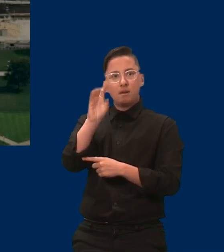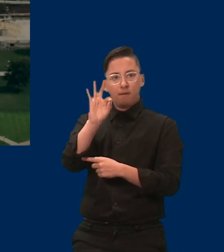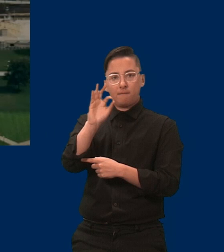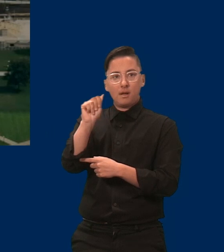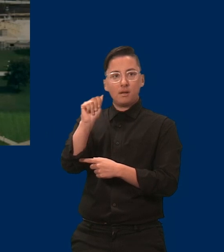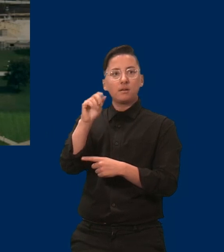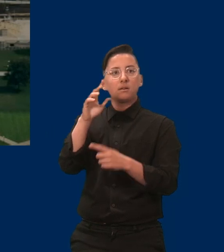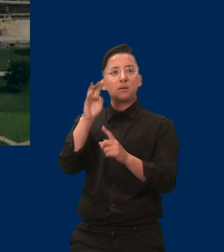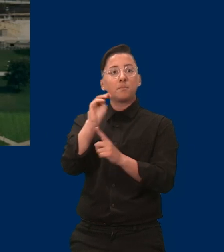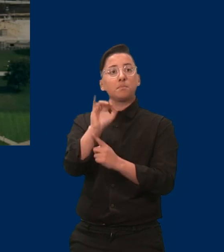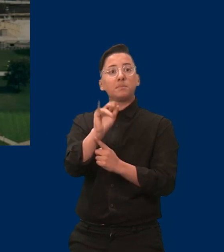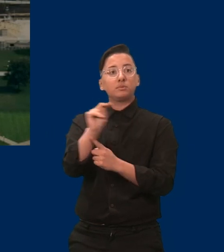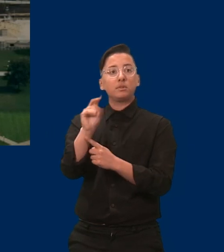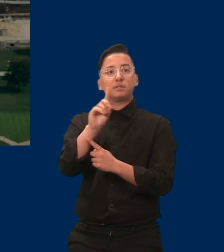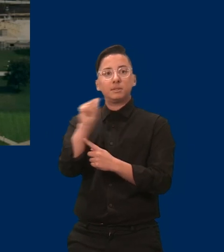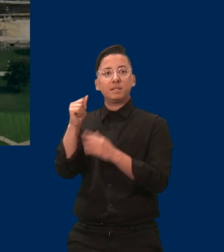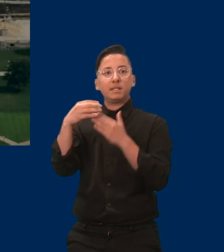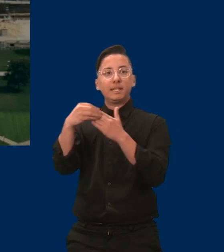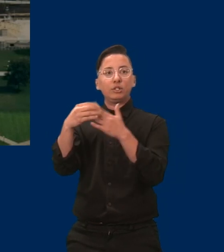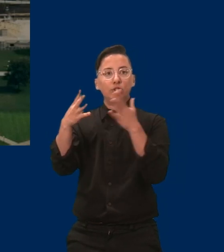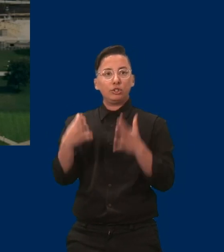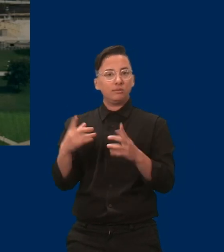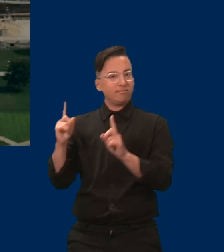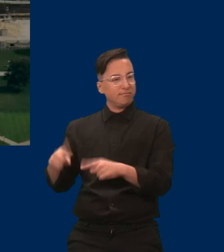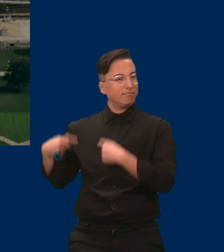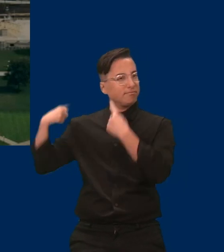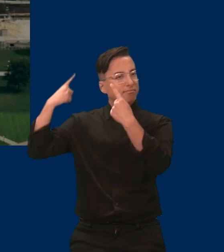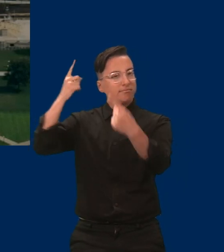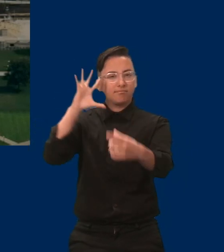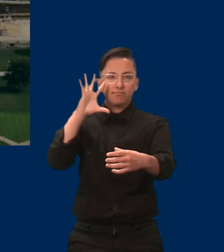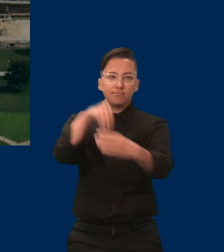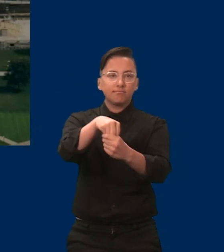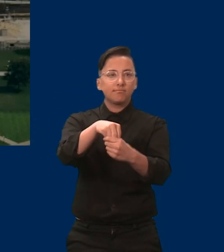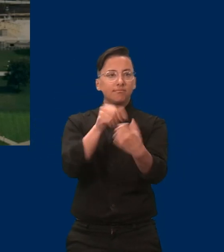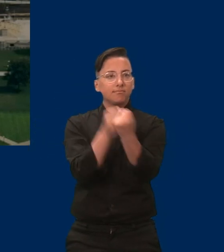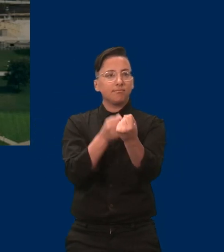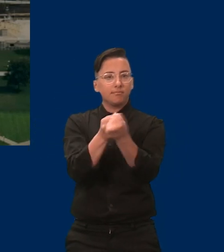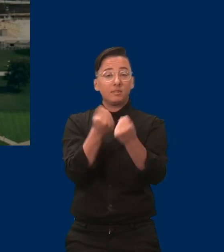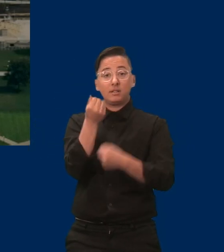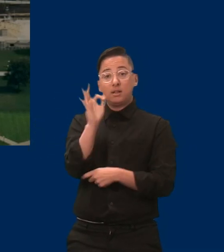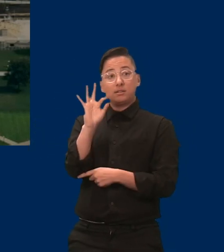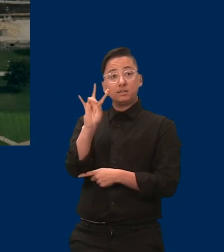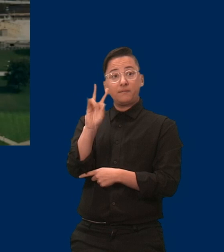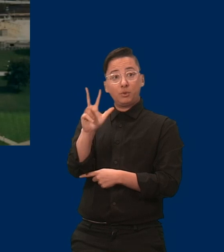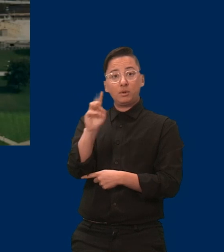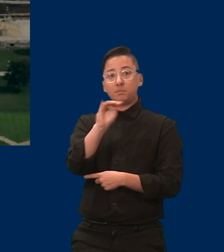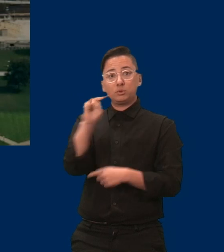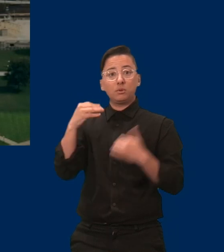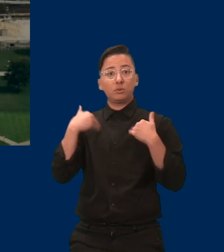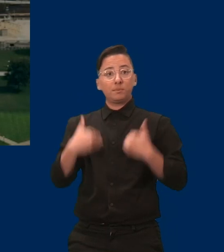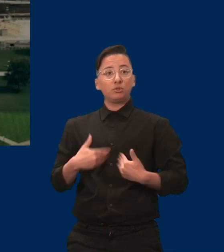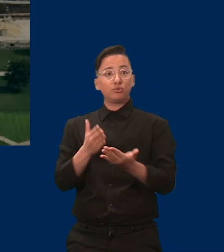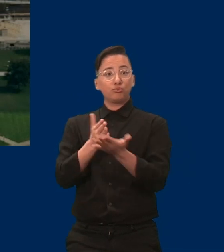when the Minnesota Human Rights Act was passed, which predates the ADA by 17 years.